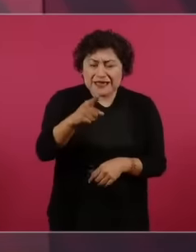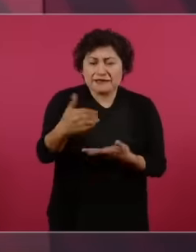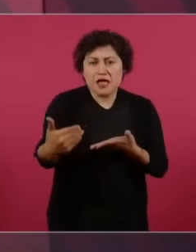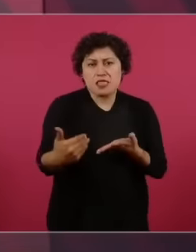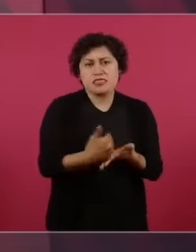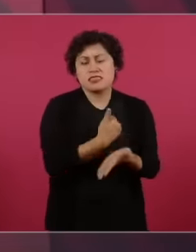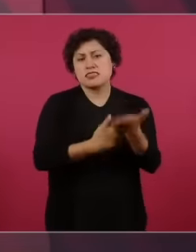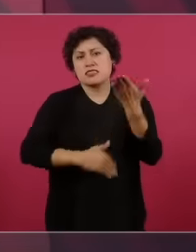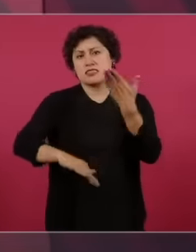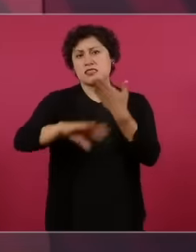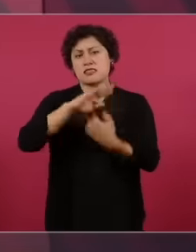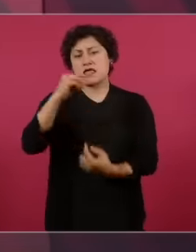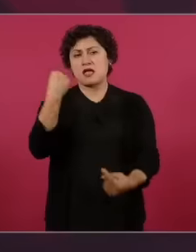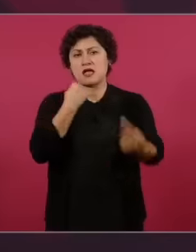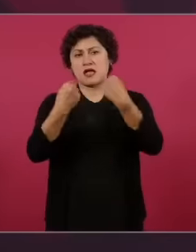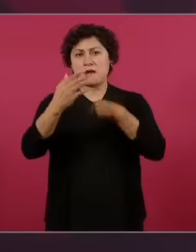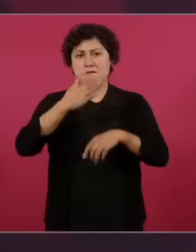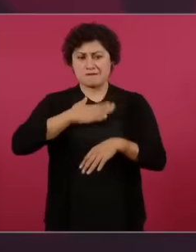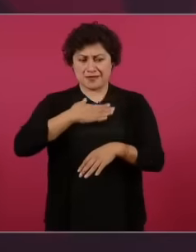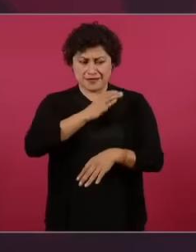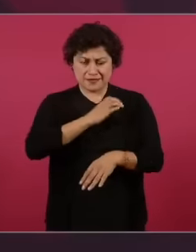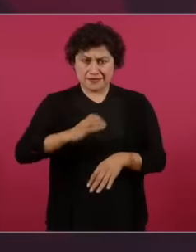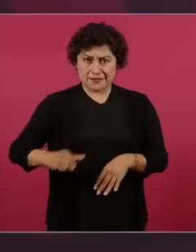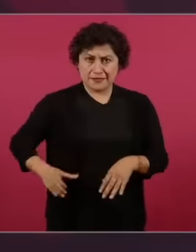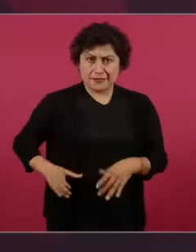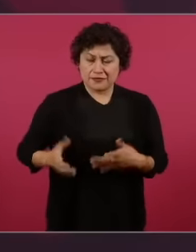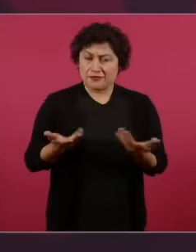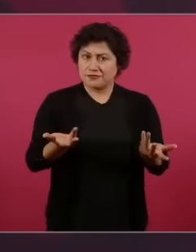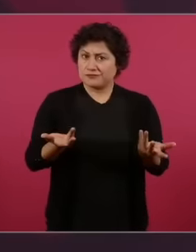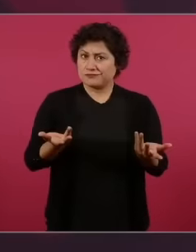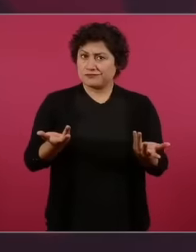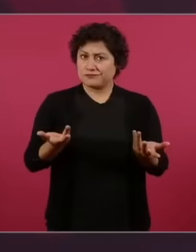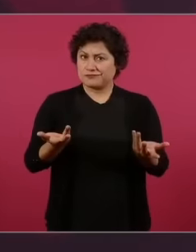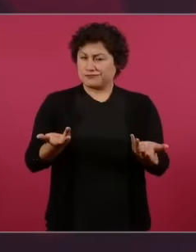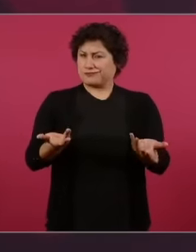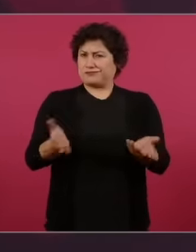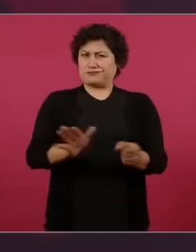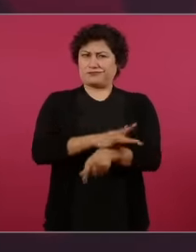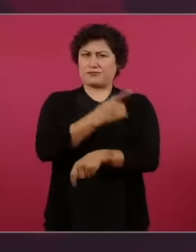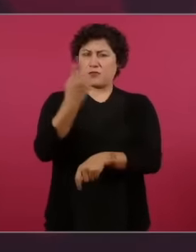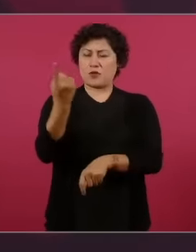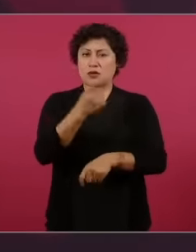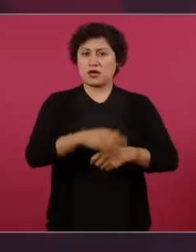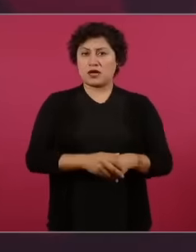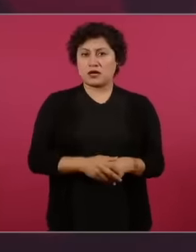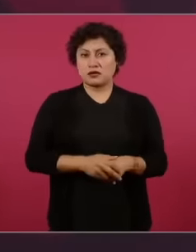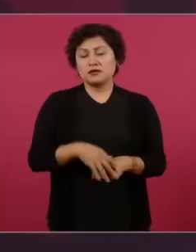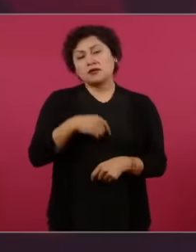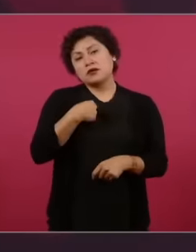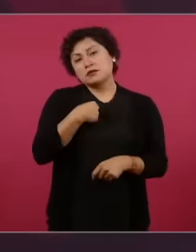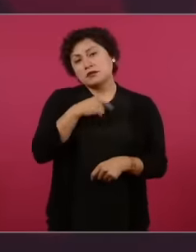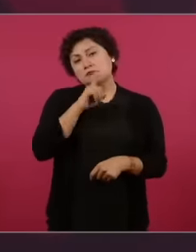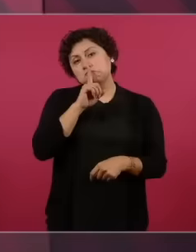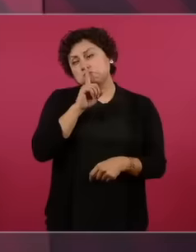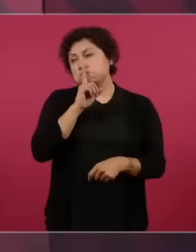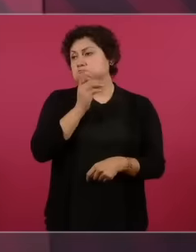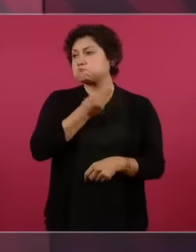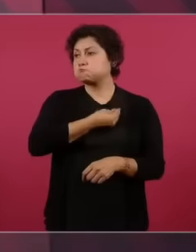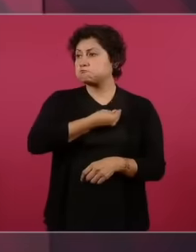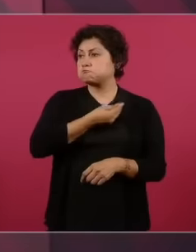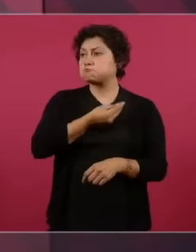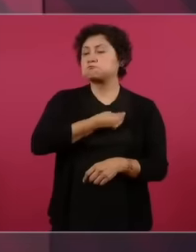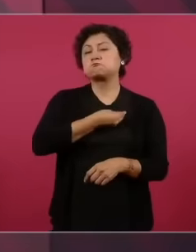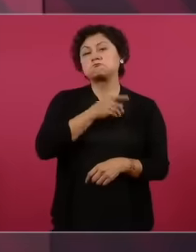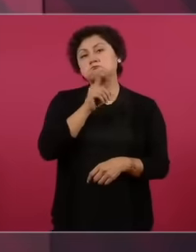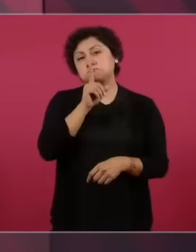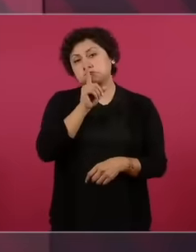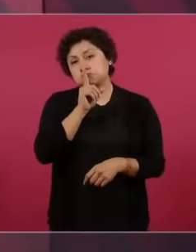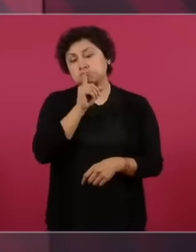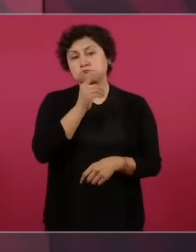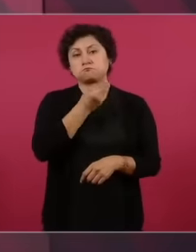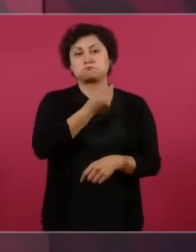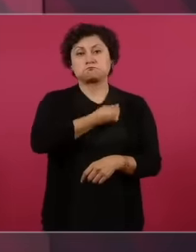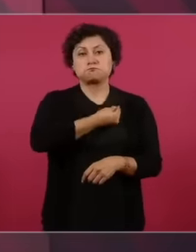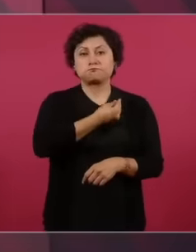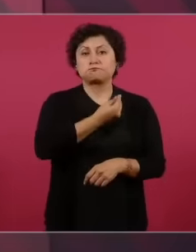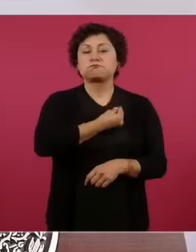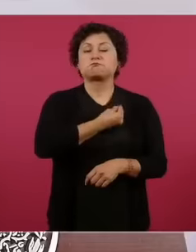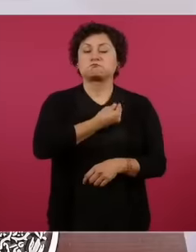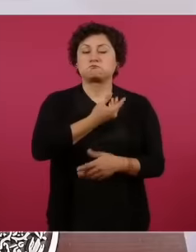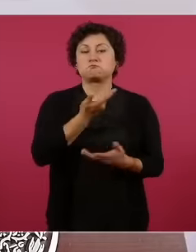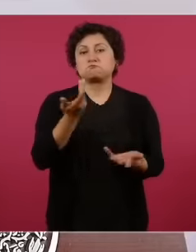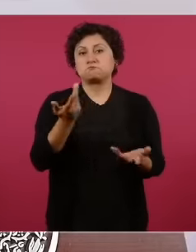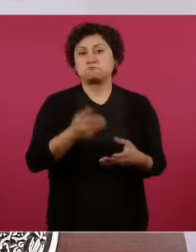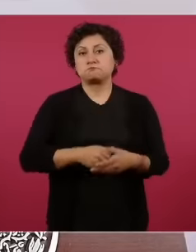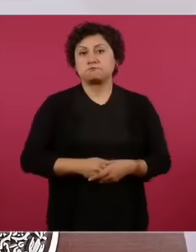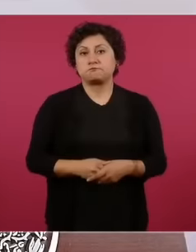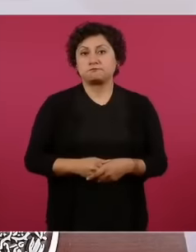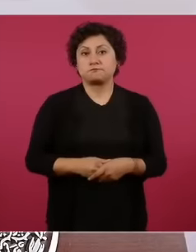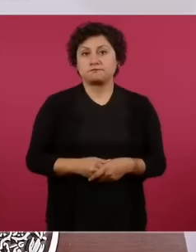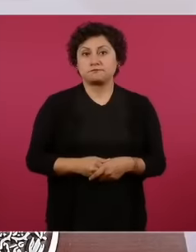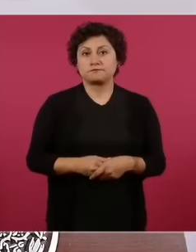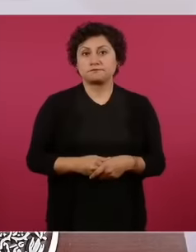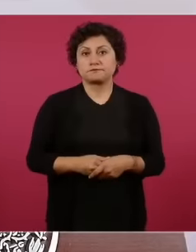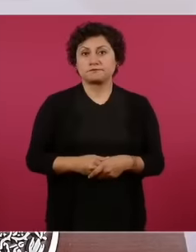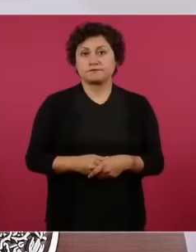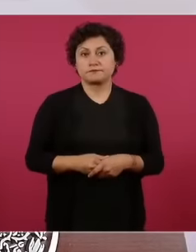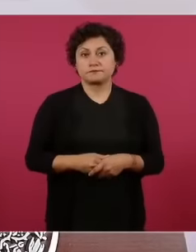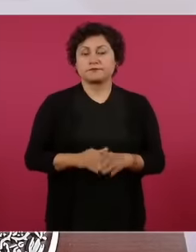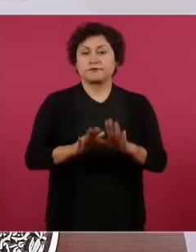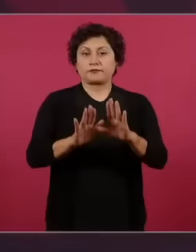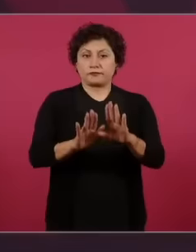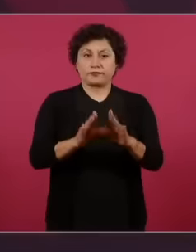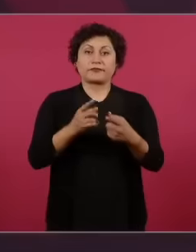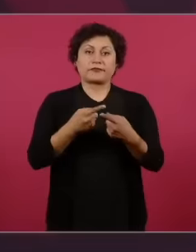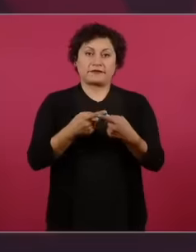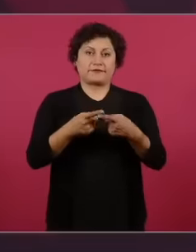me, I had to keep quiet and put up with Peña's case, no.